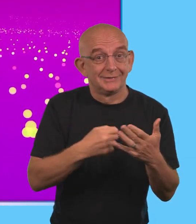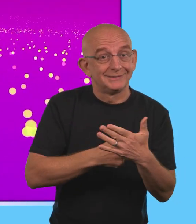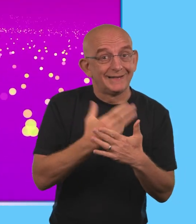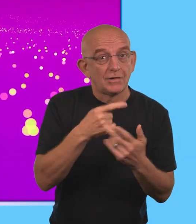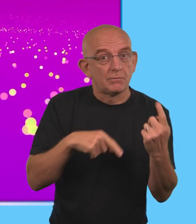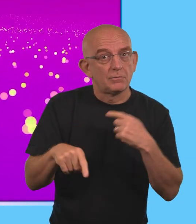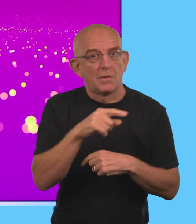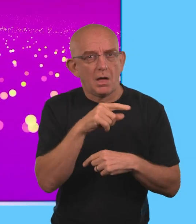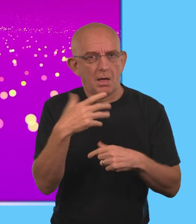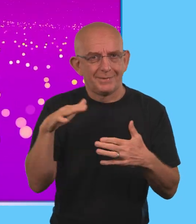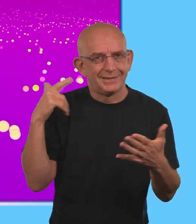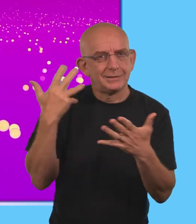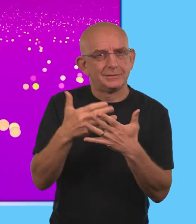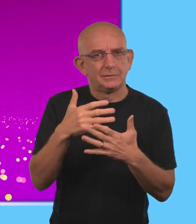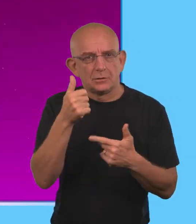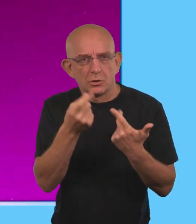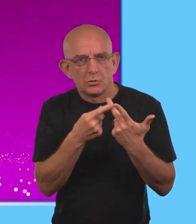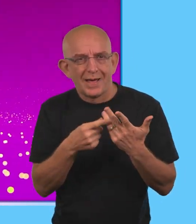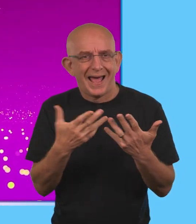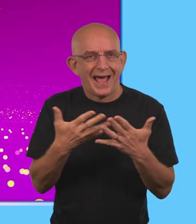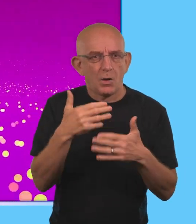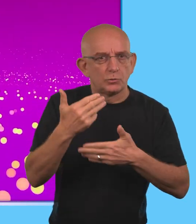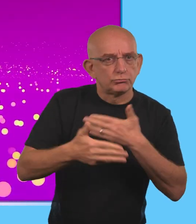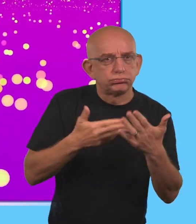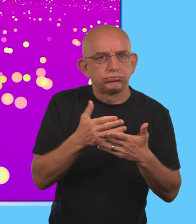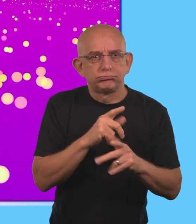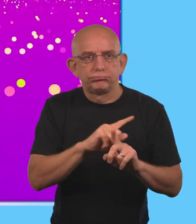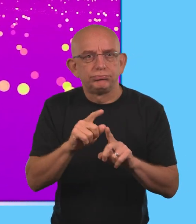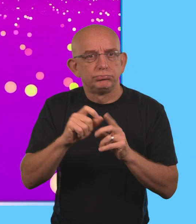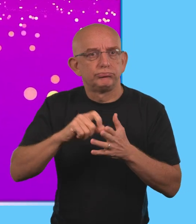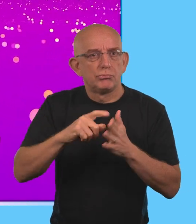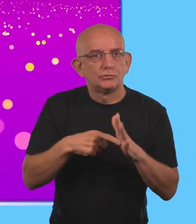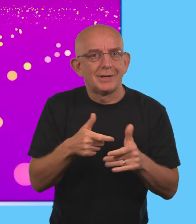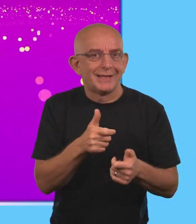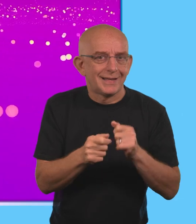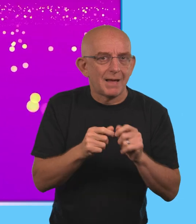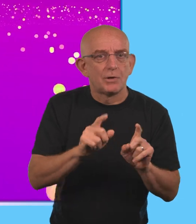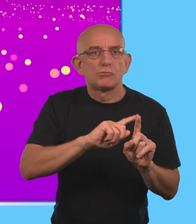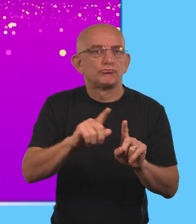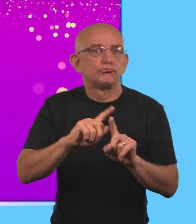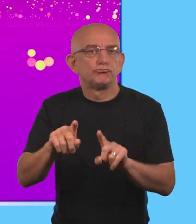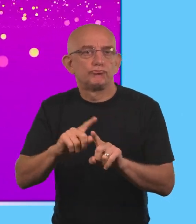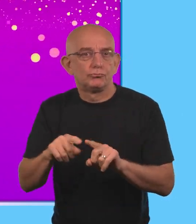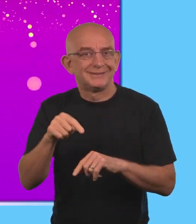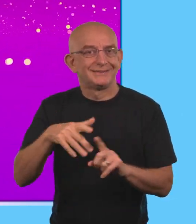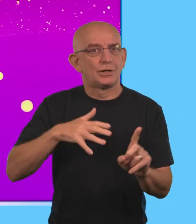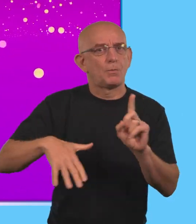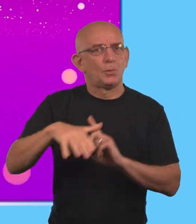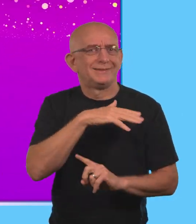Both of developers who have taken their knowledge and took it to their future projects, gaming or otherwise.